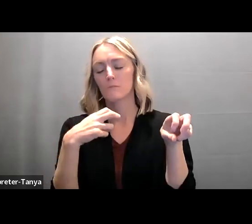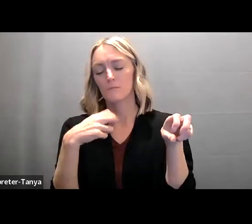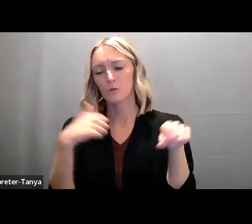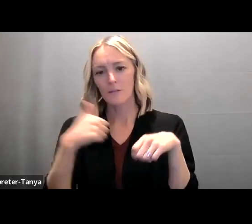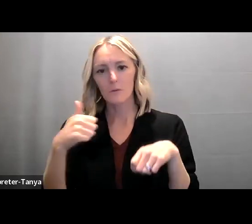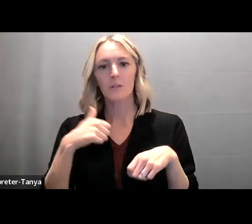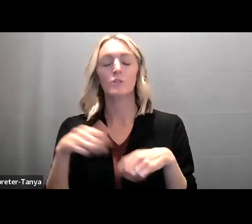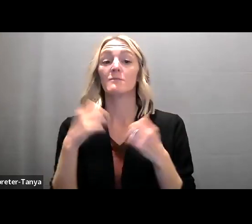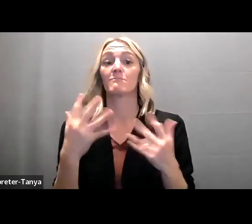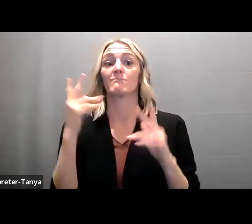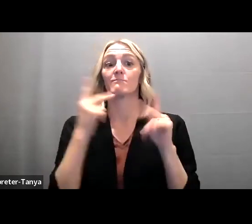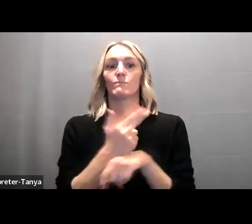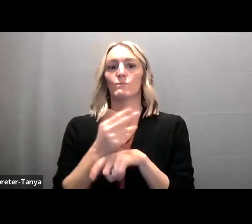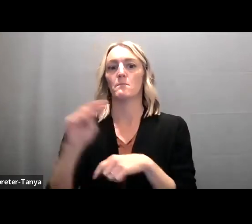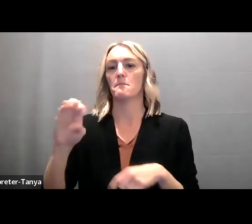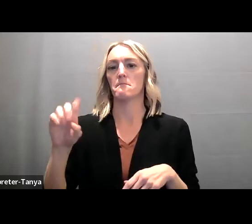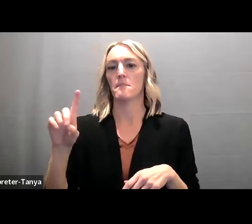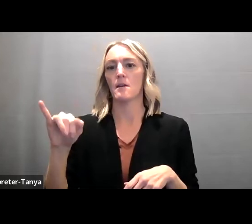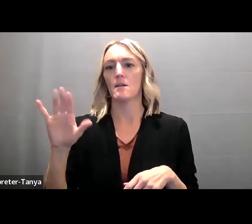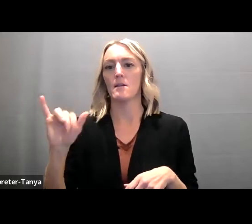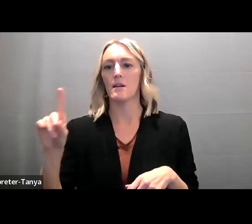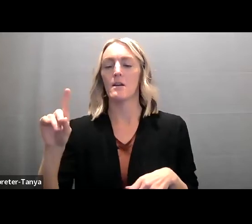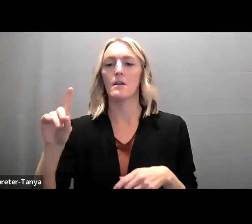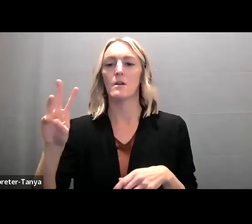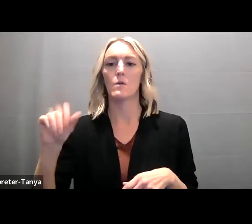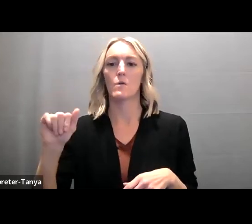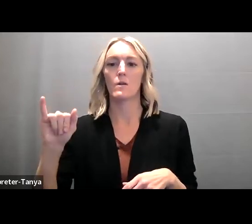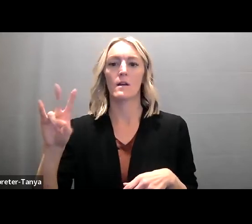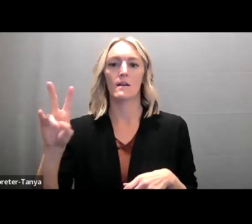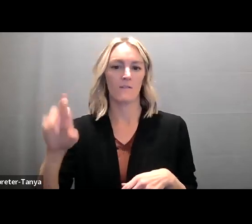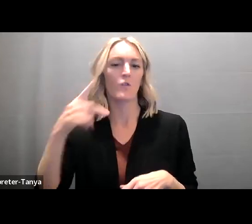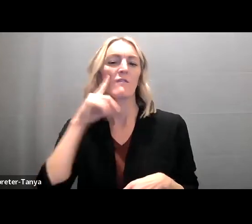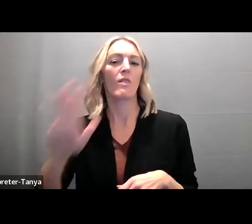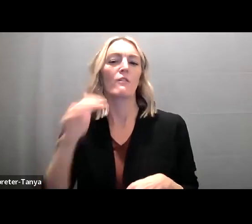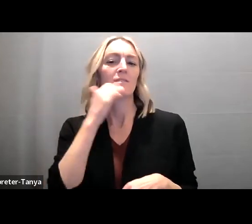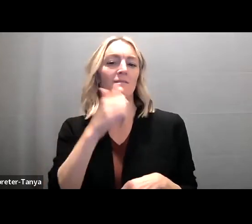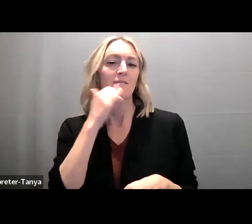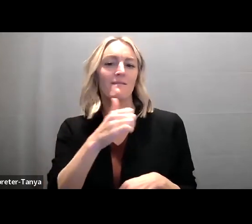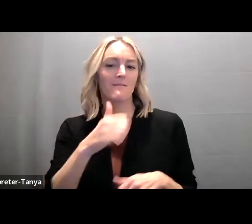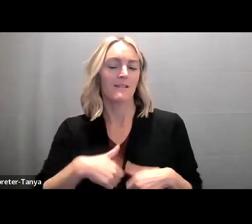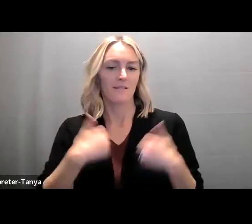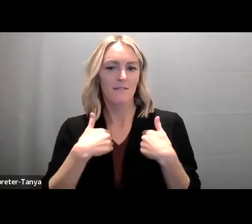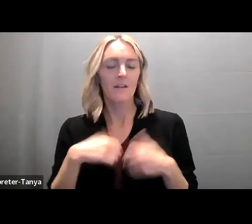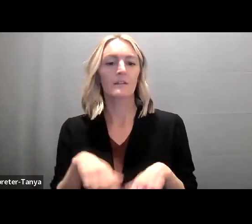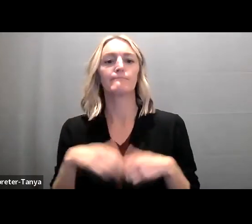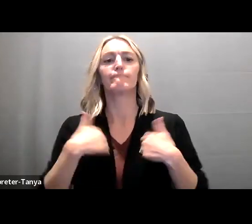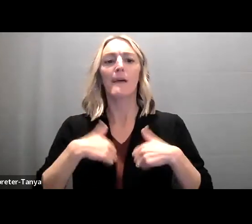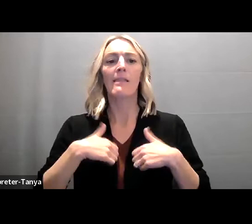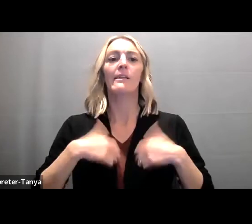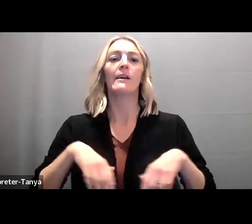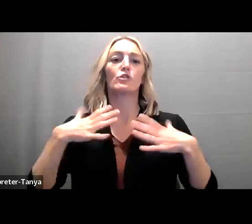are using Medicaid waivers for activities of daily living support such as bathing, dressing,